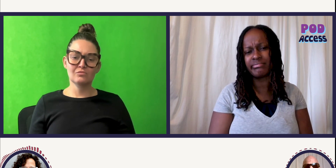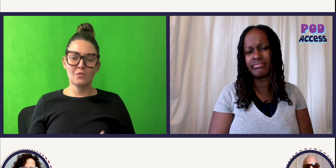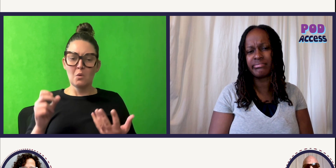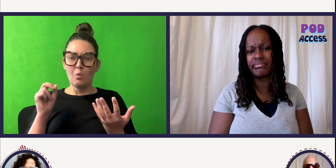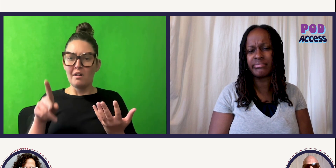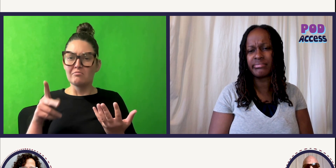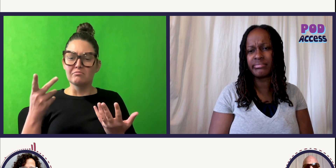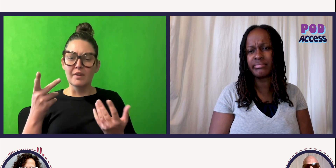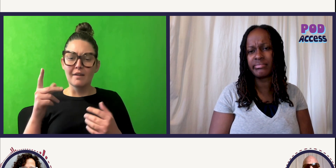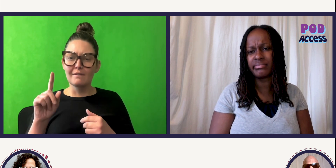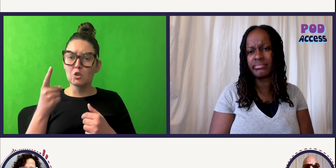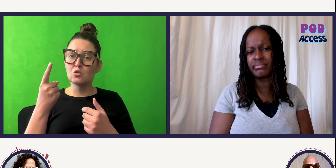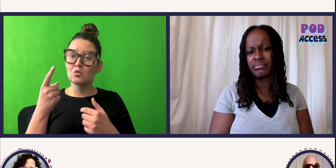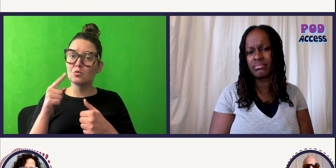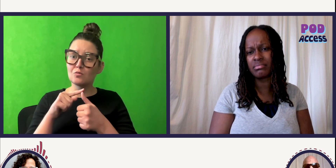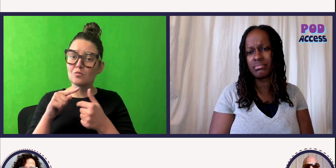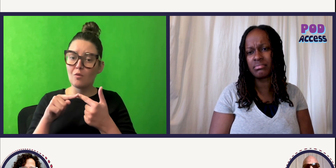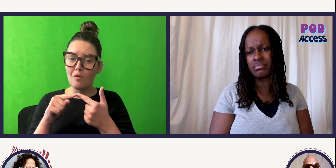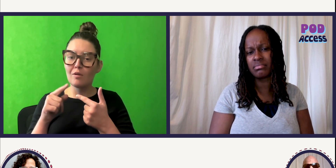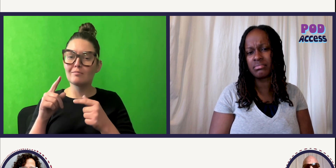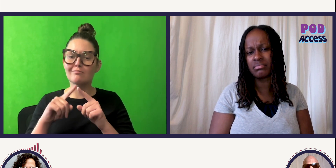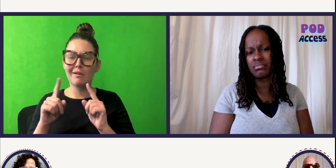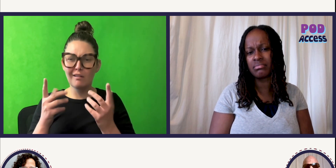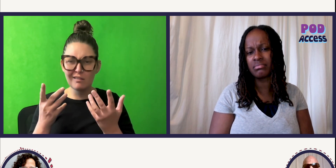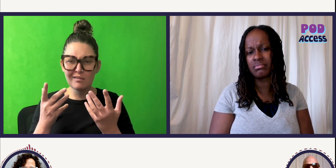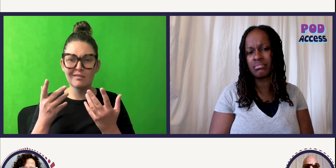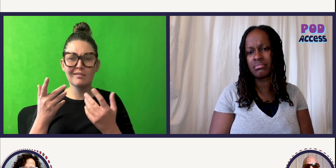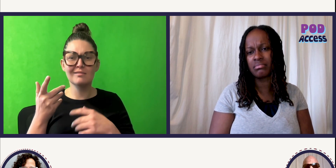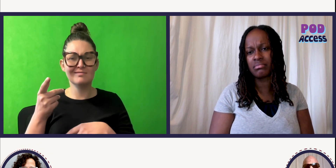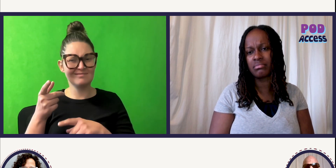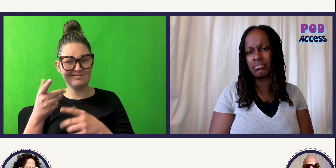Okay, the first two sound like what I want our audience to feel, but not sadness.